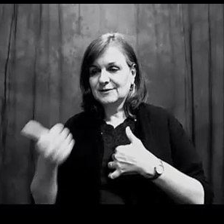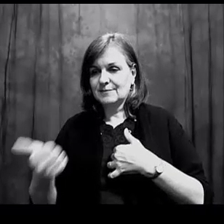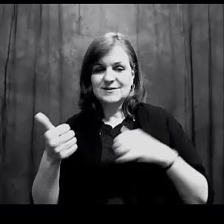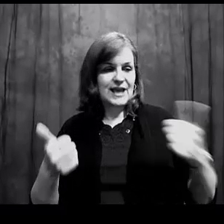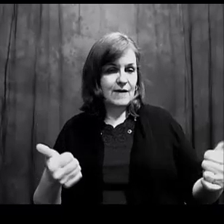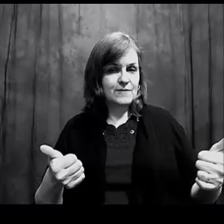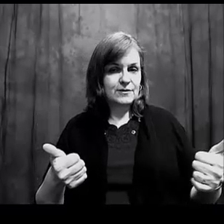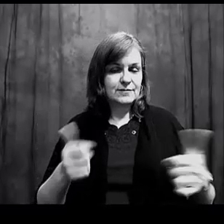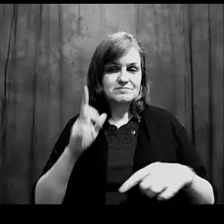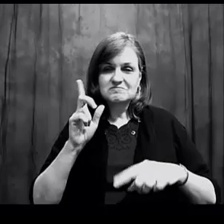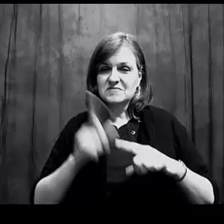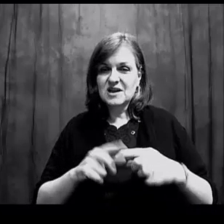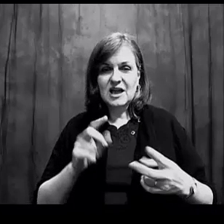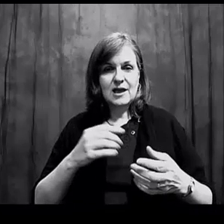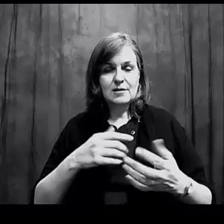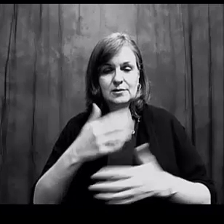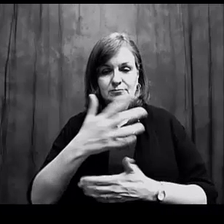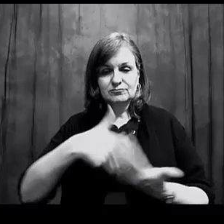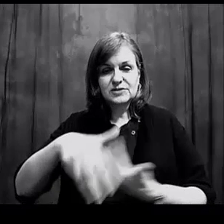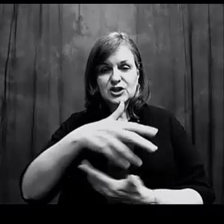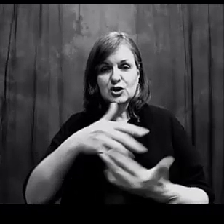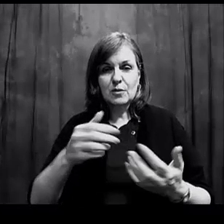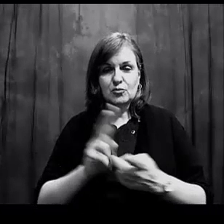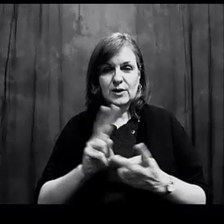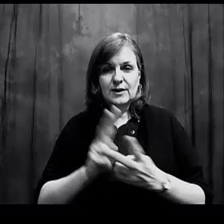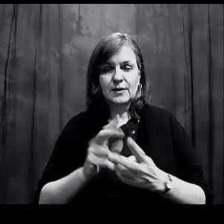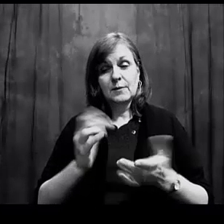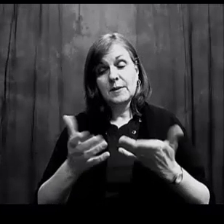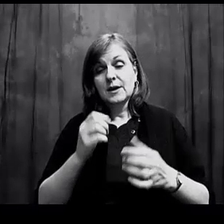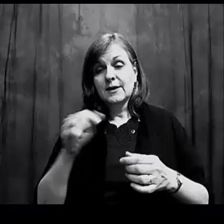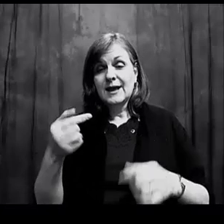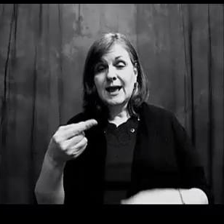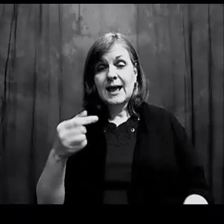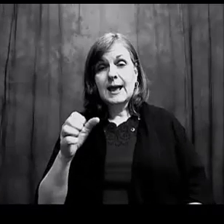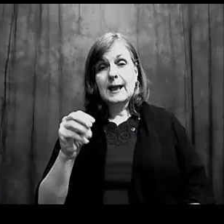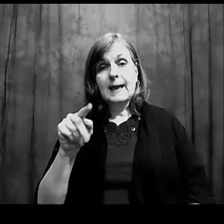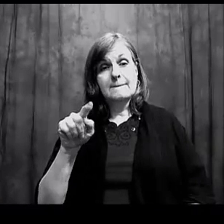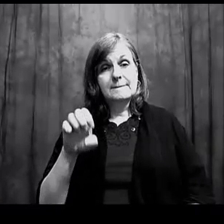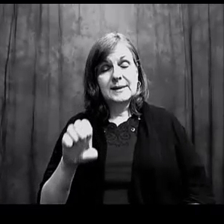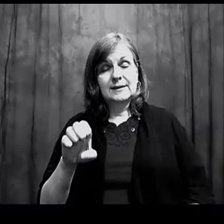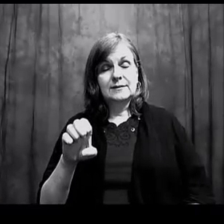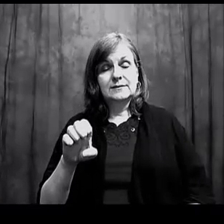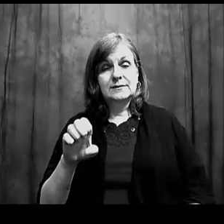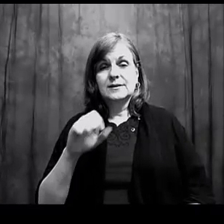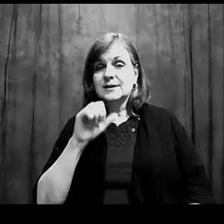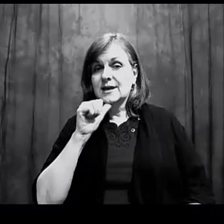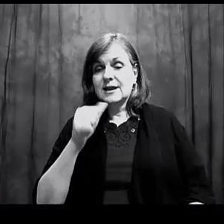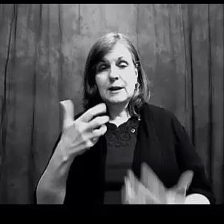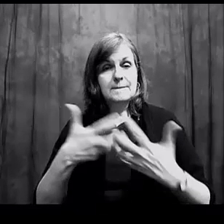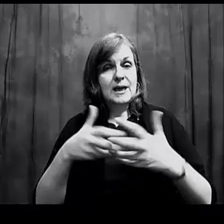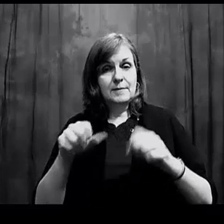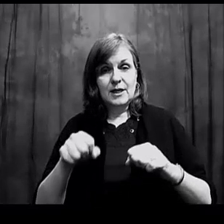that keep them from interbreeding -- we look at gamete incompatibility